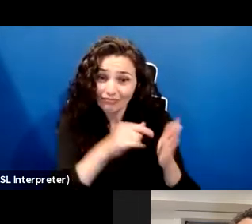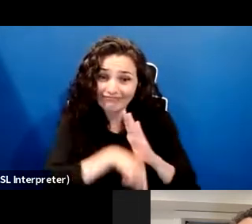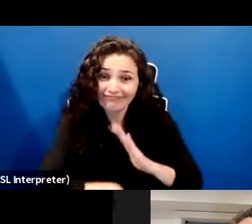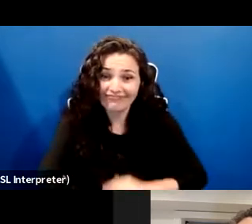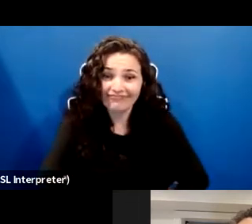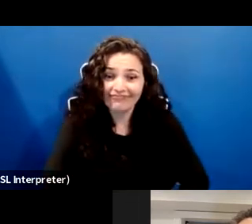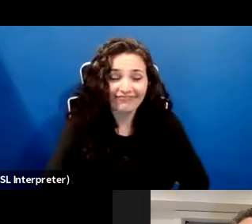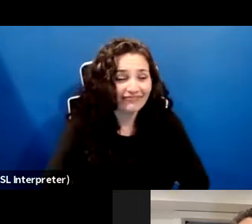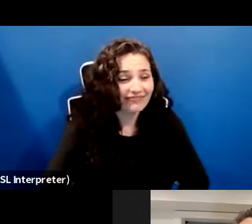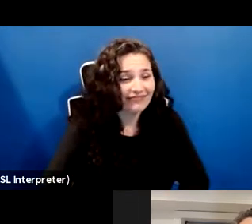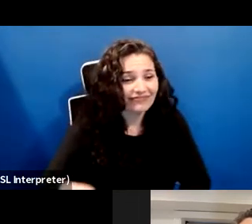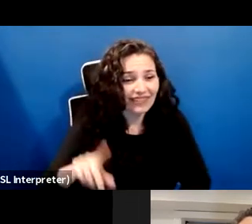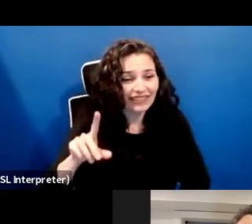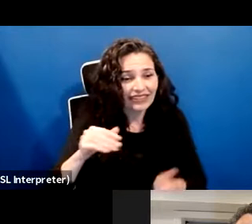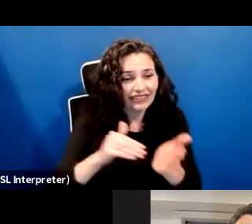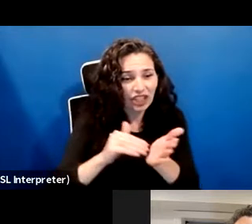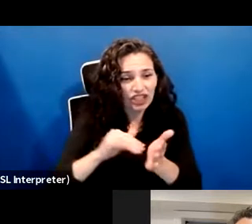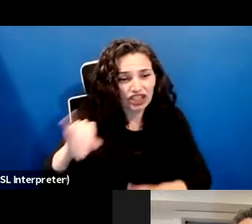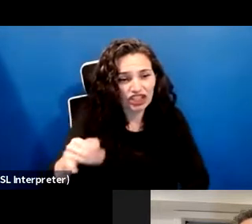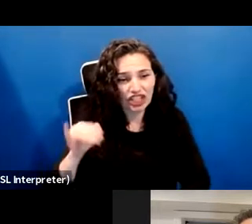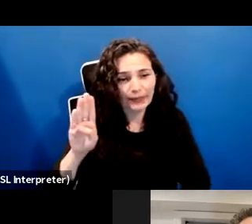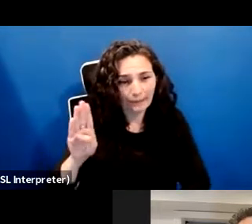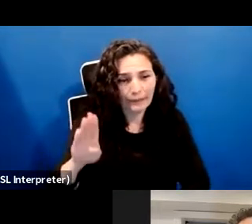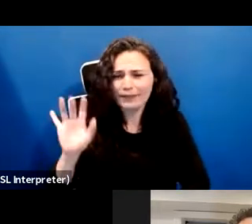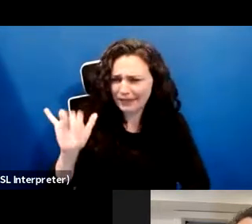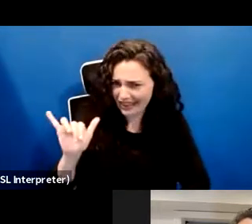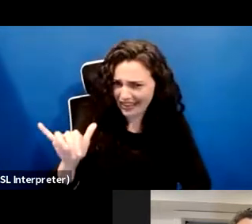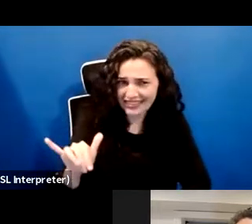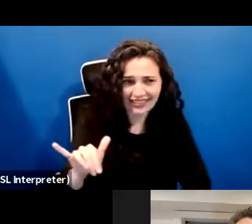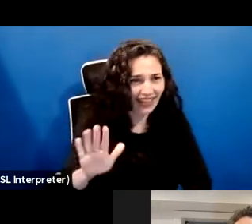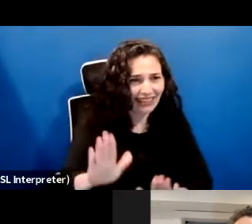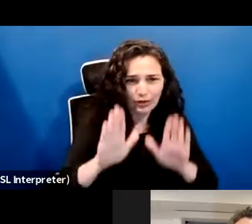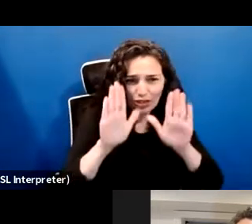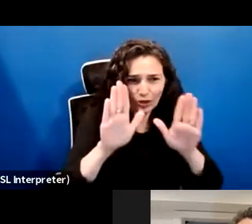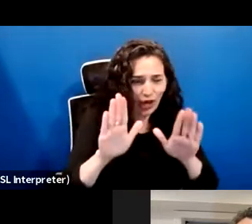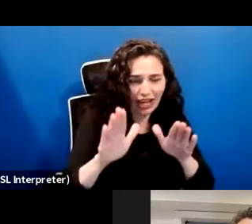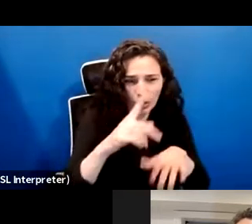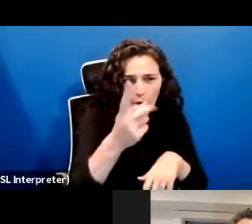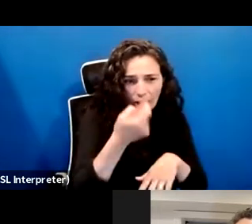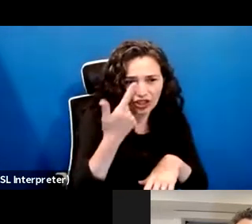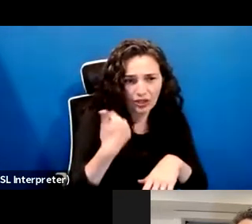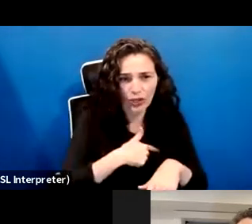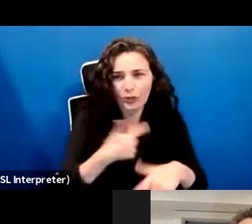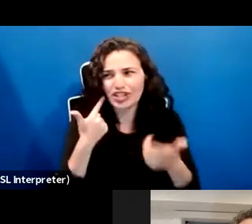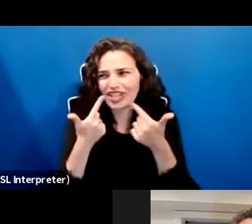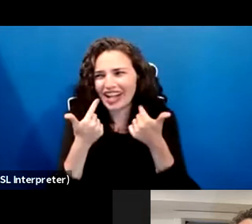Yeah, Steve, I think that, first of all that's a great question to lead. And I think you saw how we were sort of chuckling when the question was coming out.